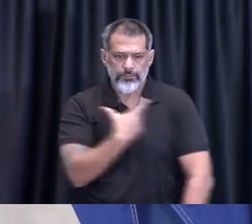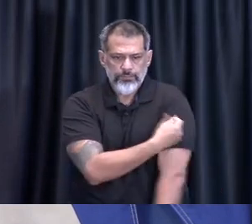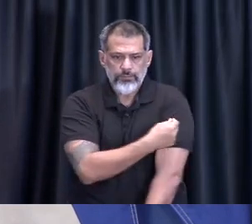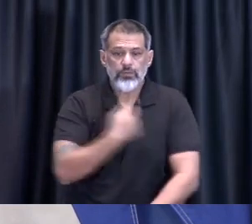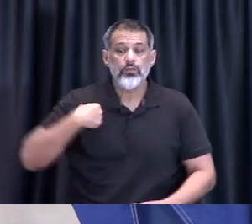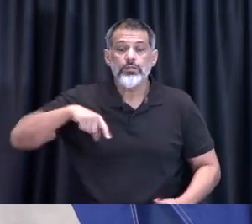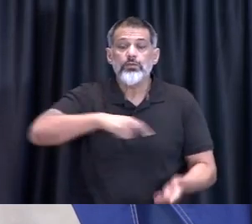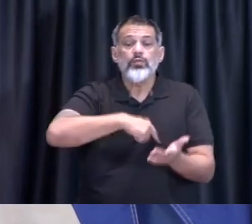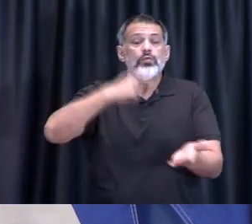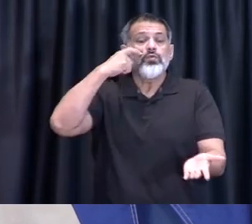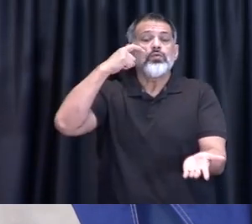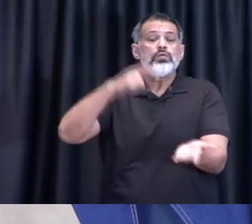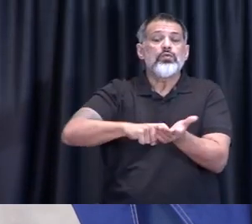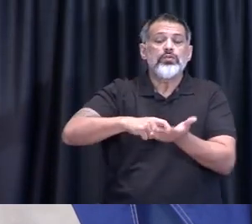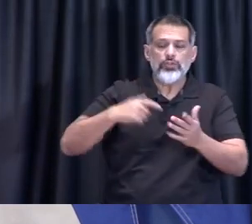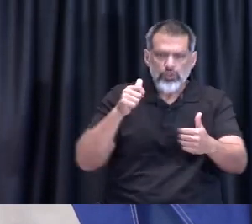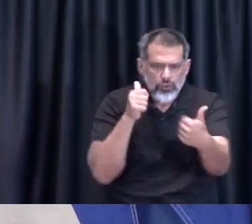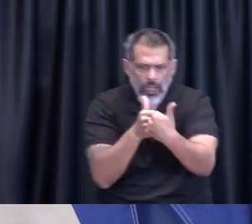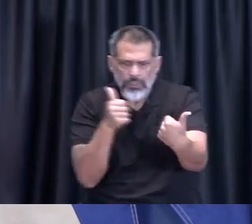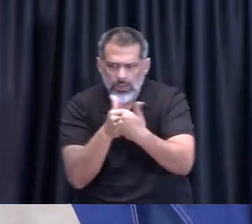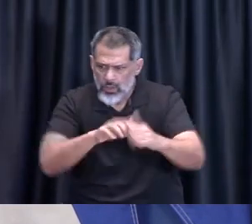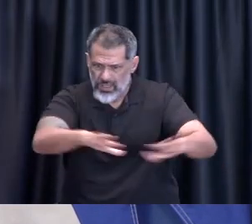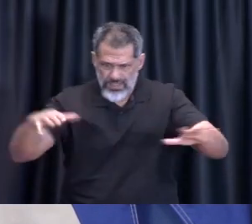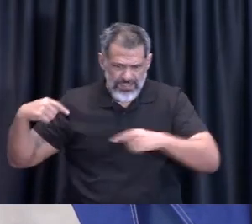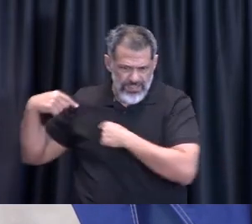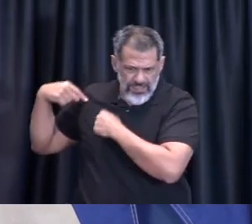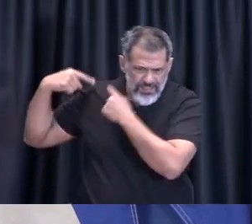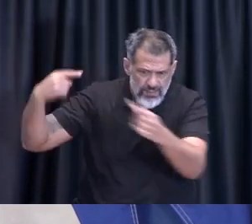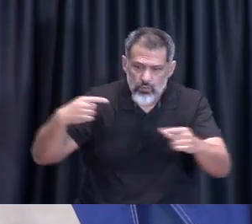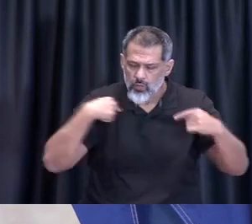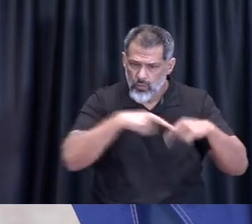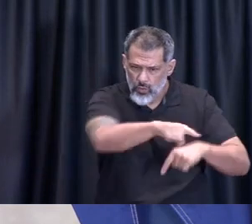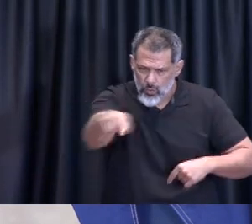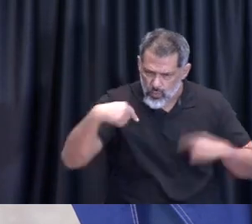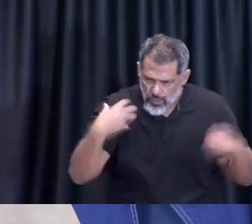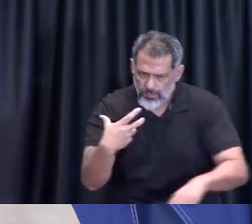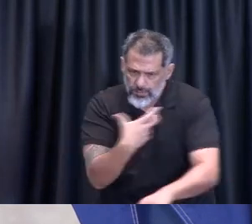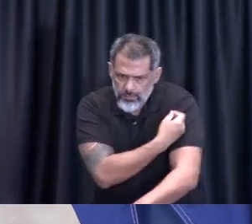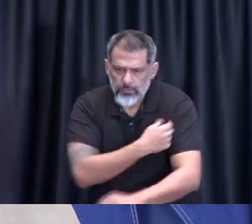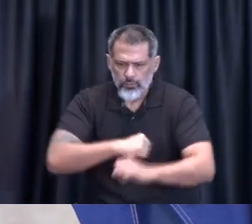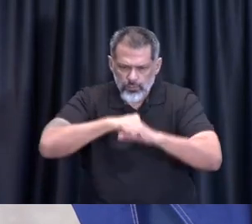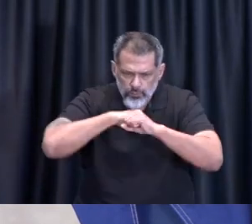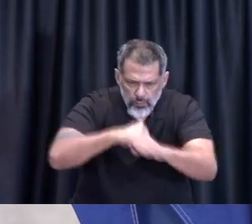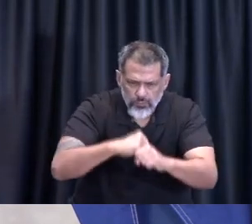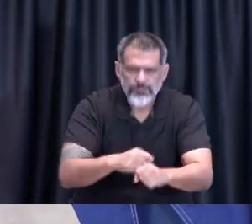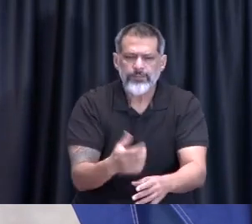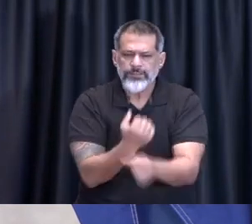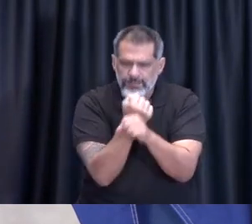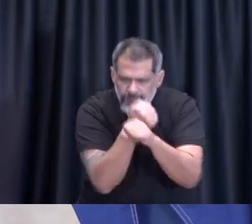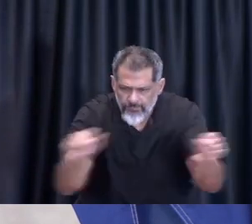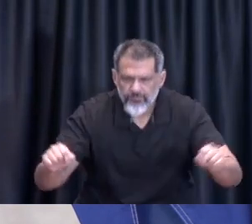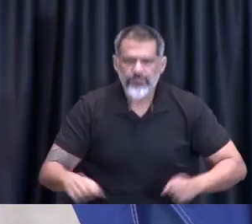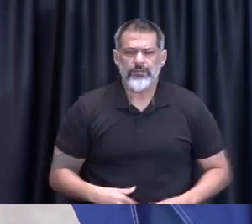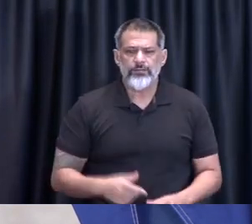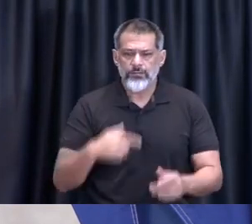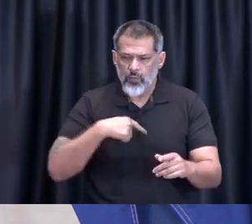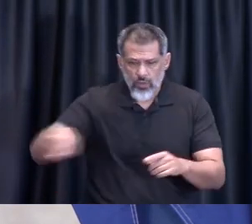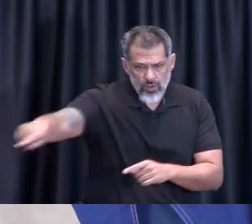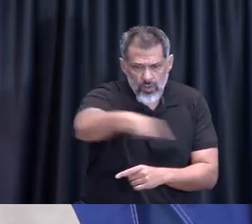the challenge that we face in delivering safe vaccine protection to often marginalized populations in our city. And that work continues day